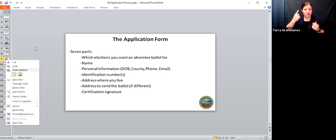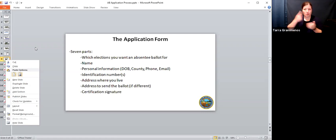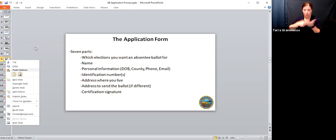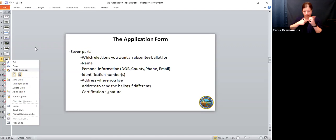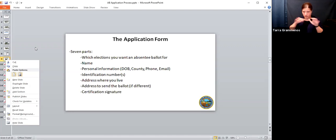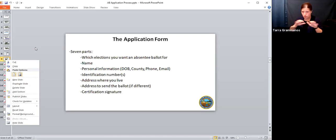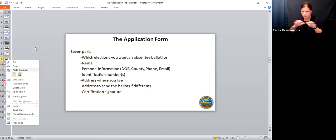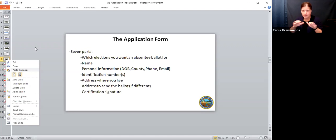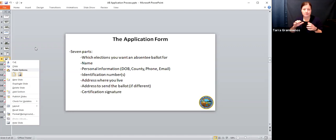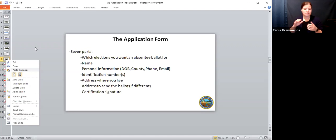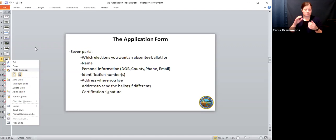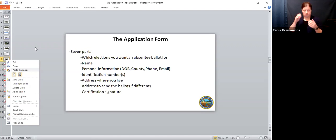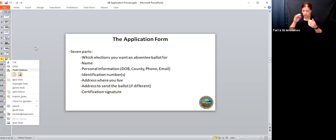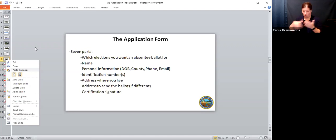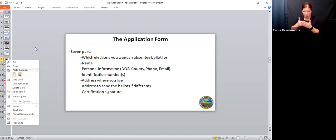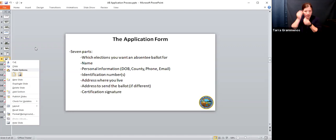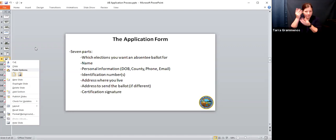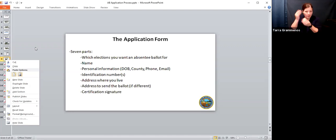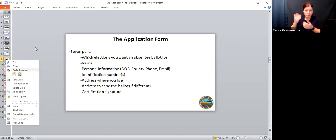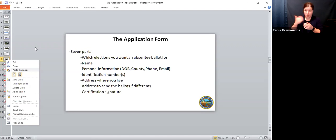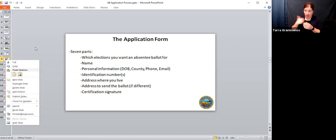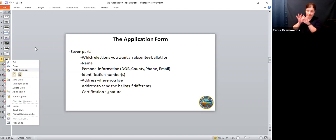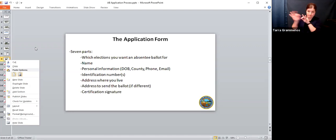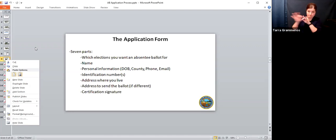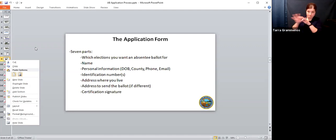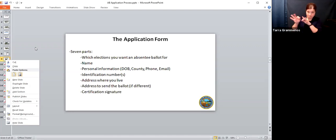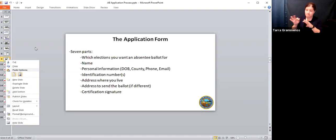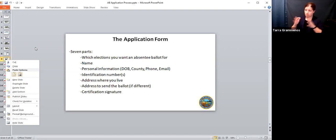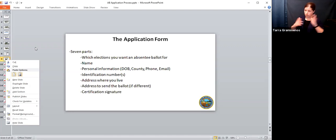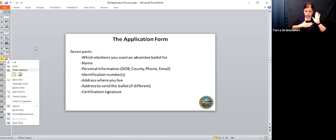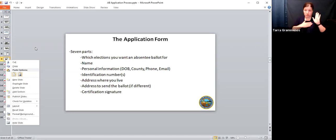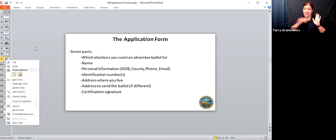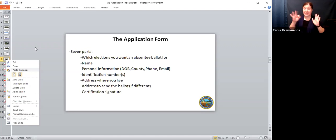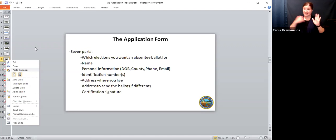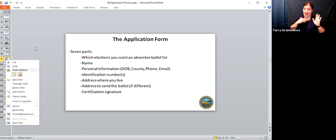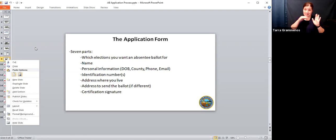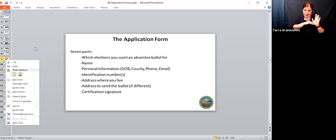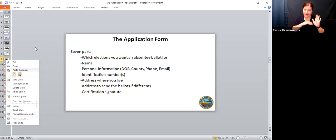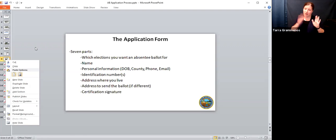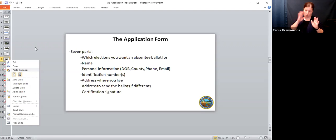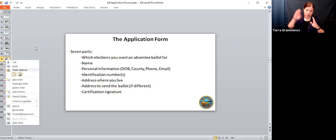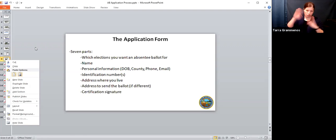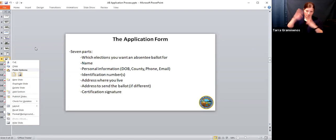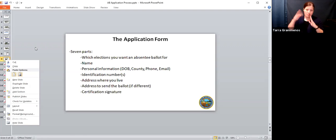that the information is correct, and that if you lie, you could get in big trouble.